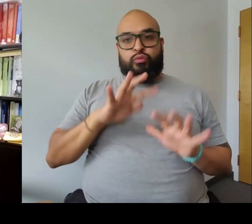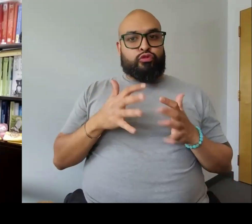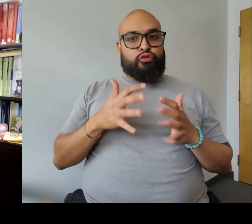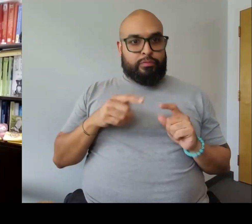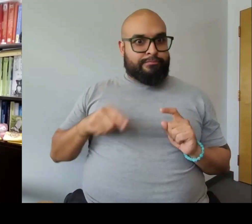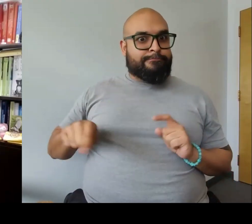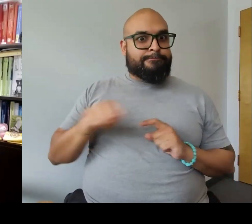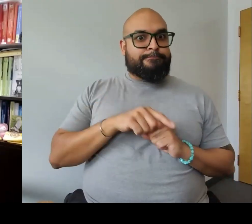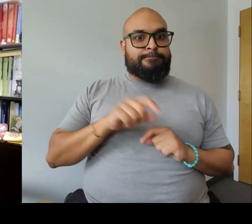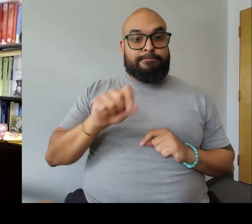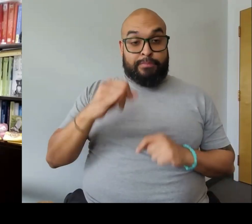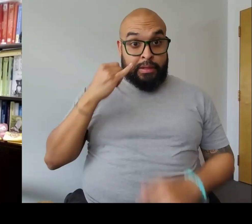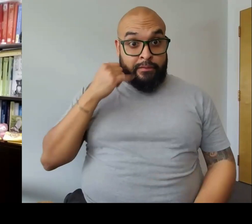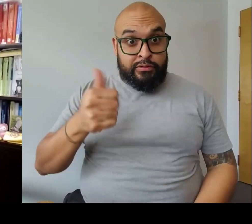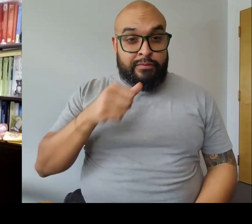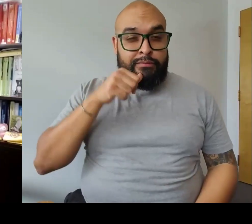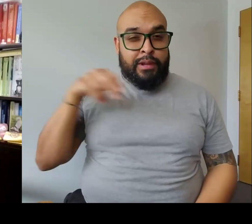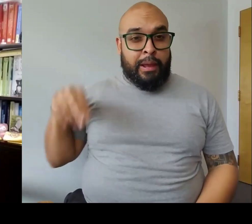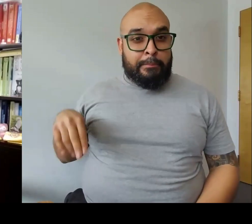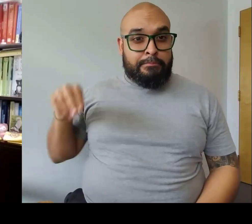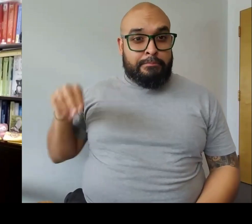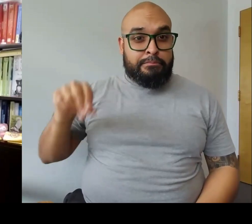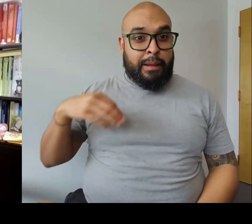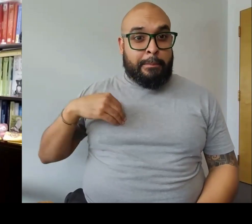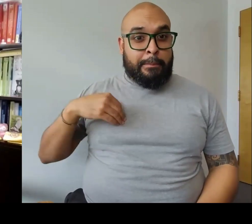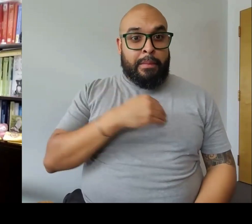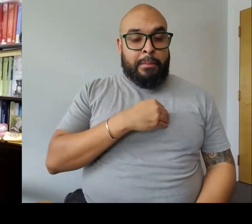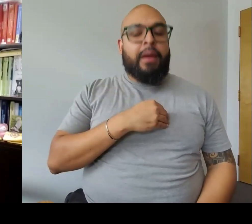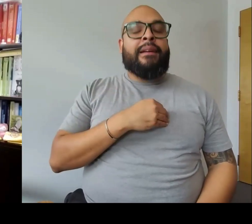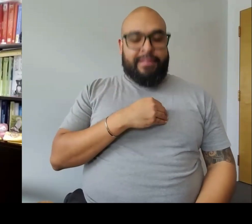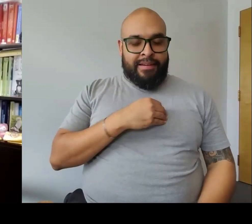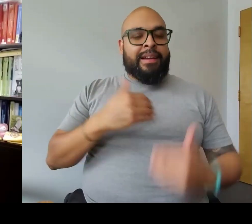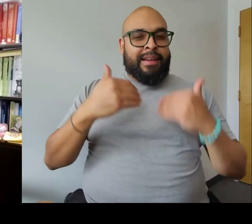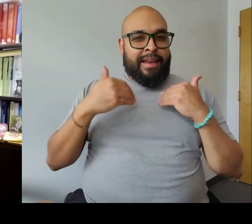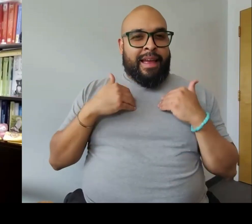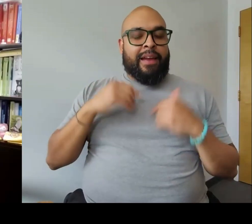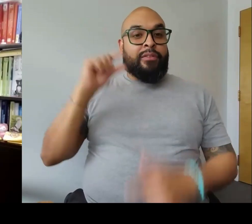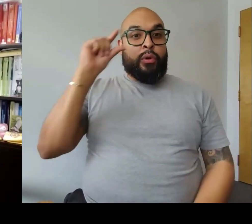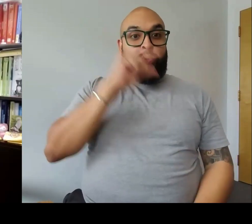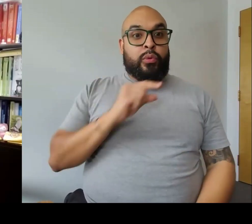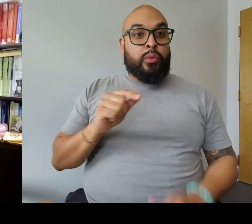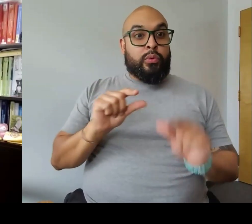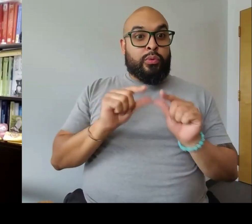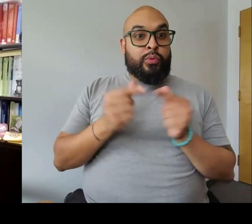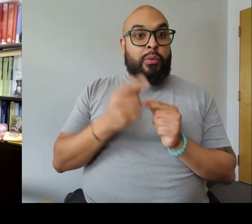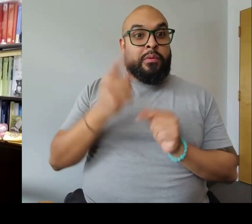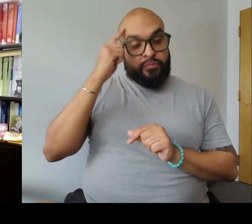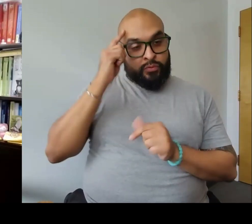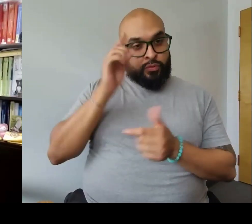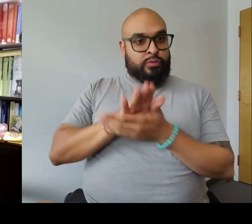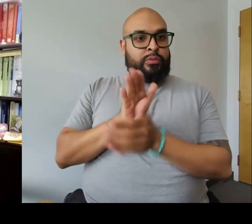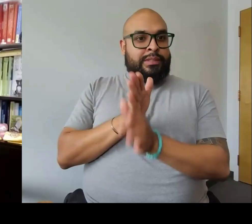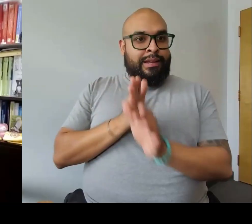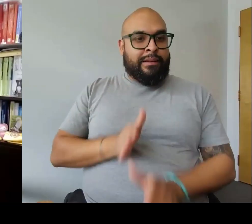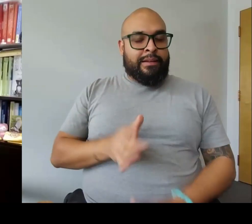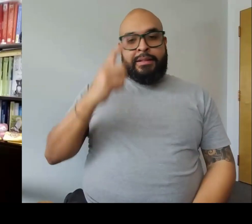And if you're not a paying member of NASP, we also have a Google group for school psychologists and mental health professionals.